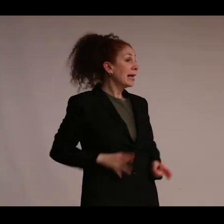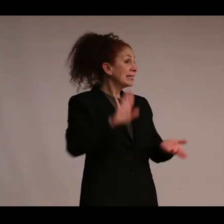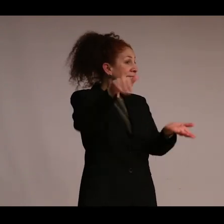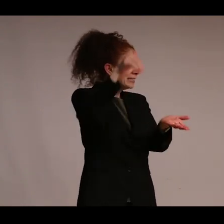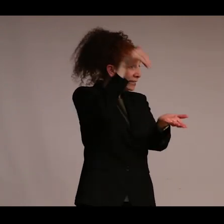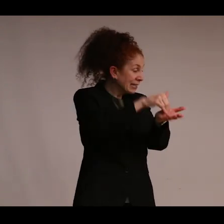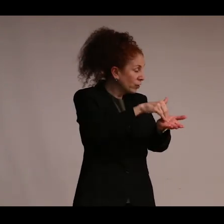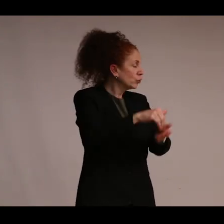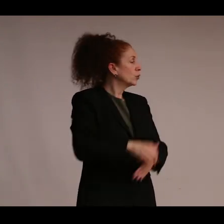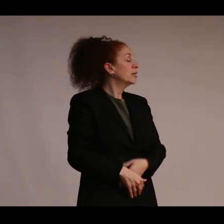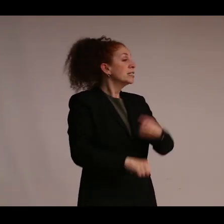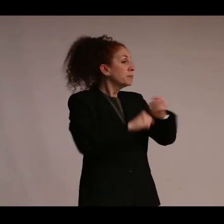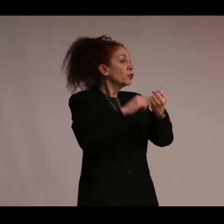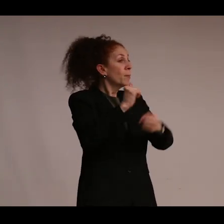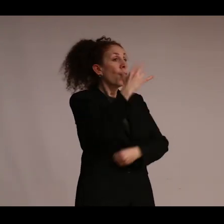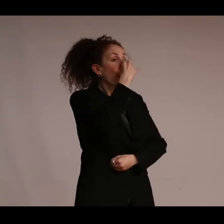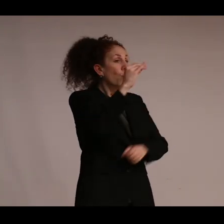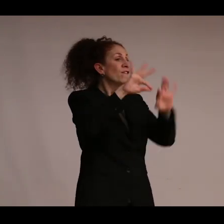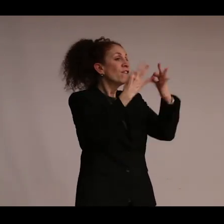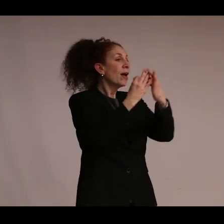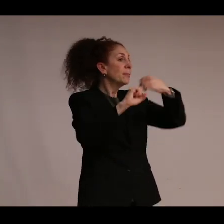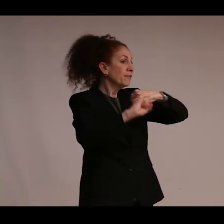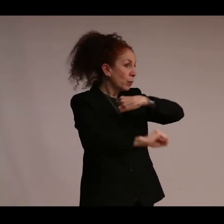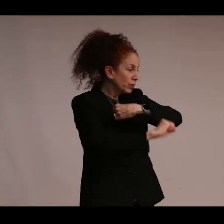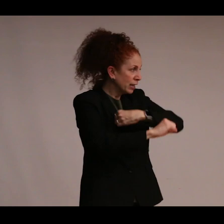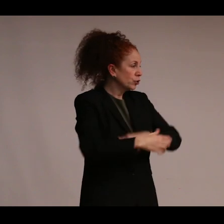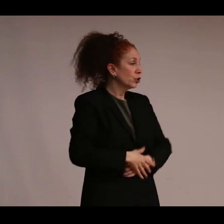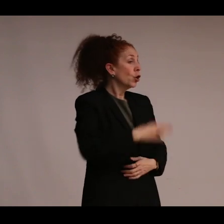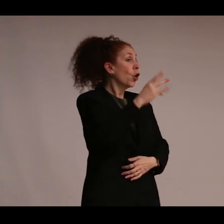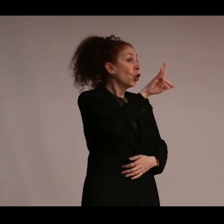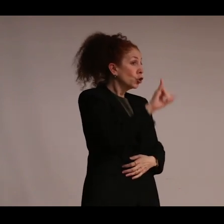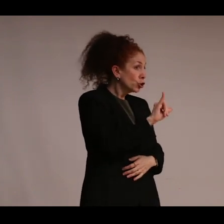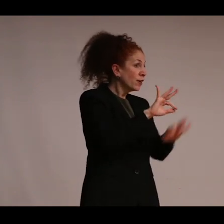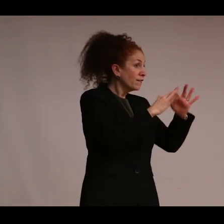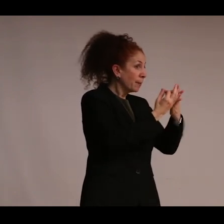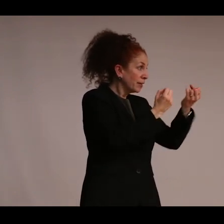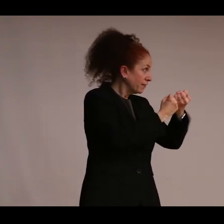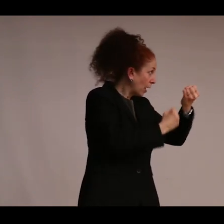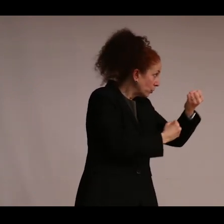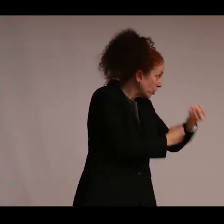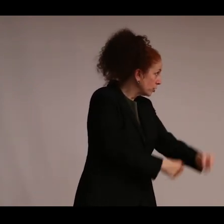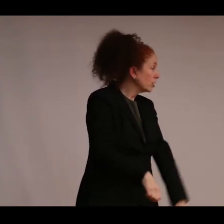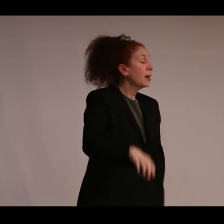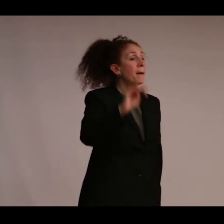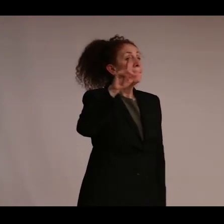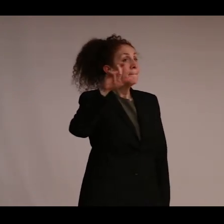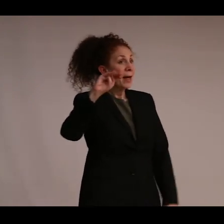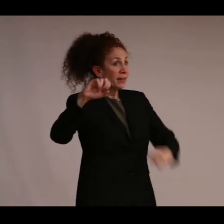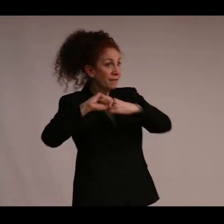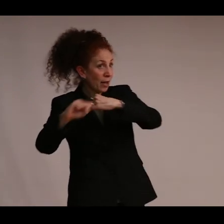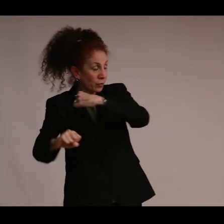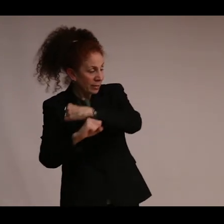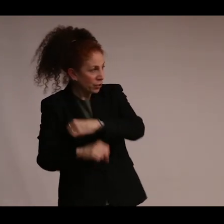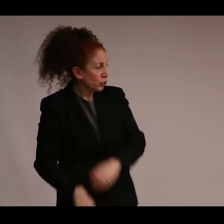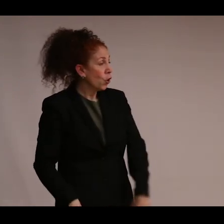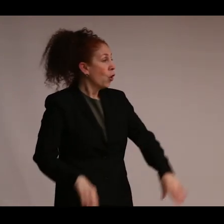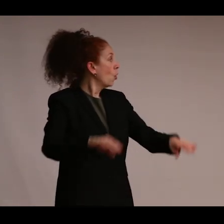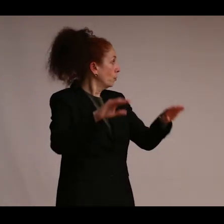sponsored by the Wolf Family Foundation, the Hershey Family Foundation, the Andrew W. Mellon Foundation, and the office of the dean in the School of Arts